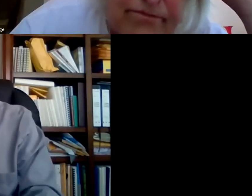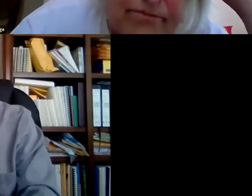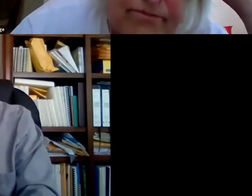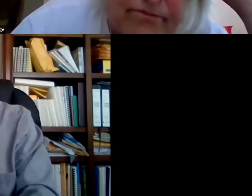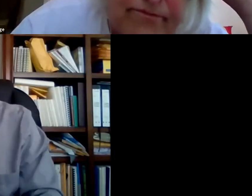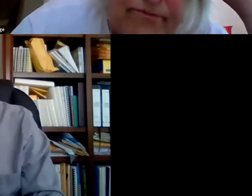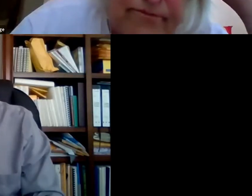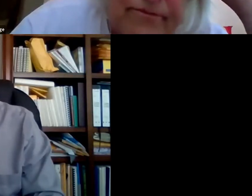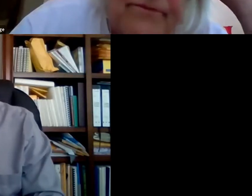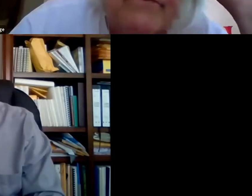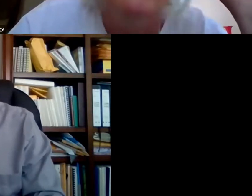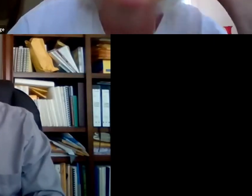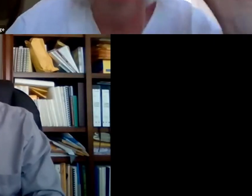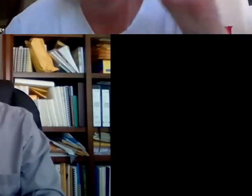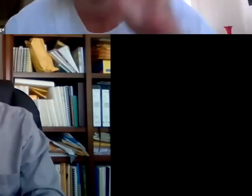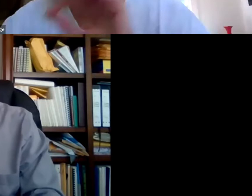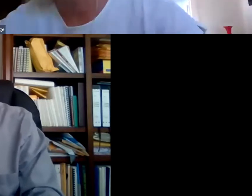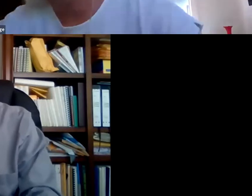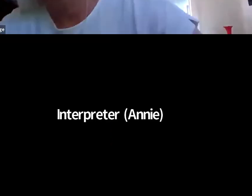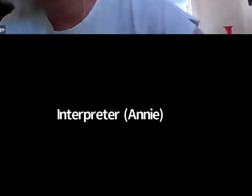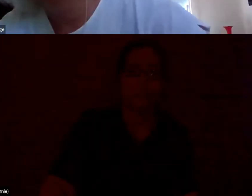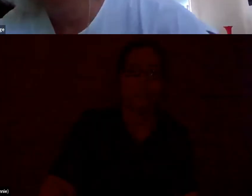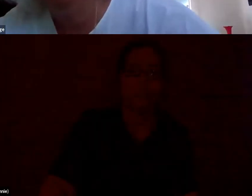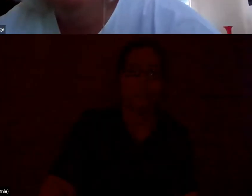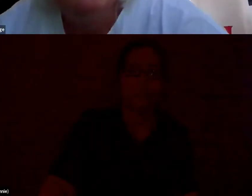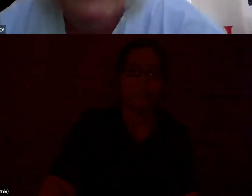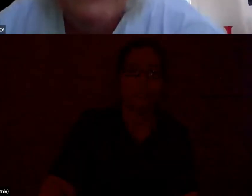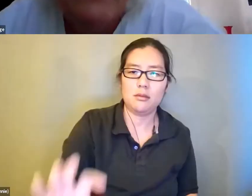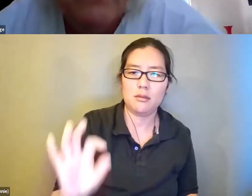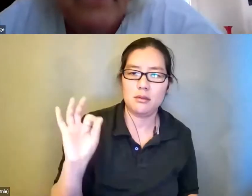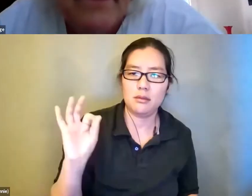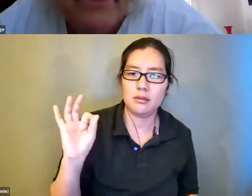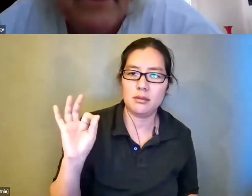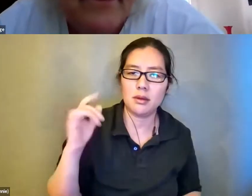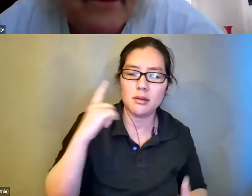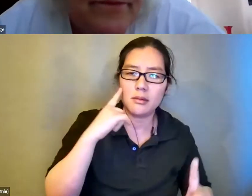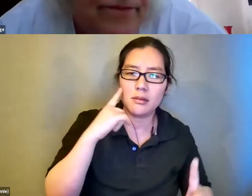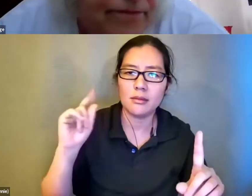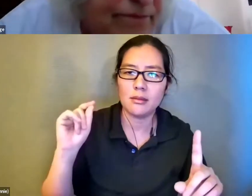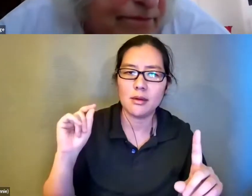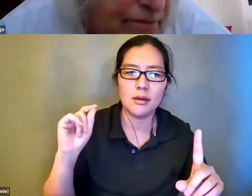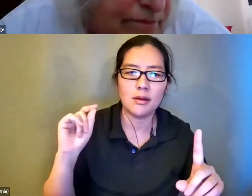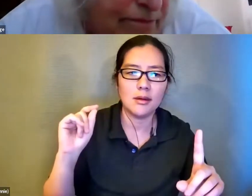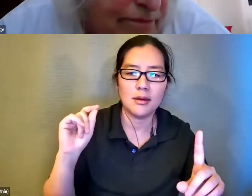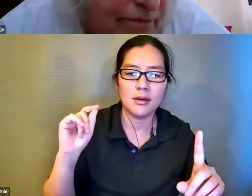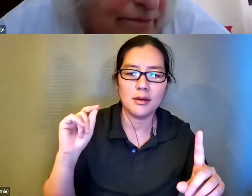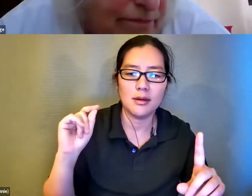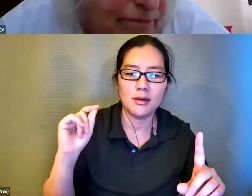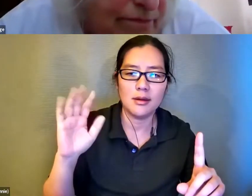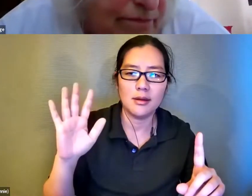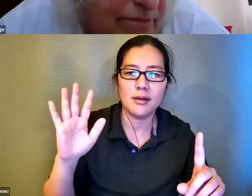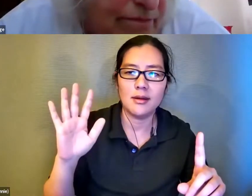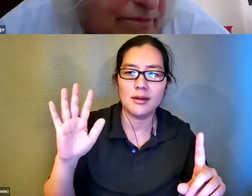is blind. Emily Beitiks: Can we briefly pause. Interpreter transition. Also,